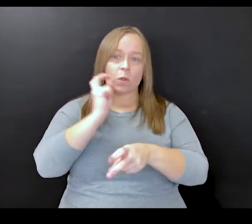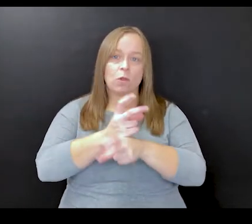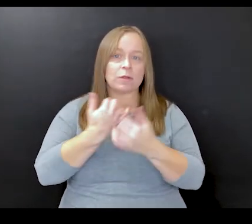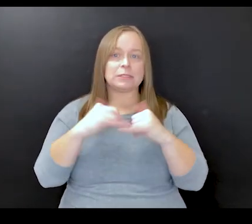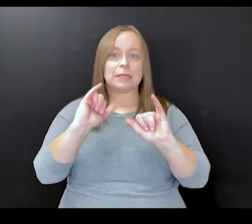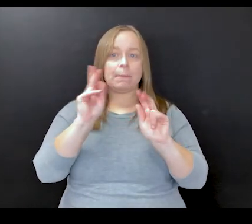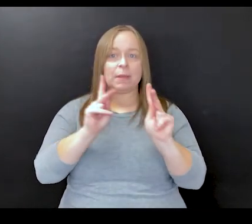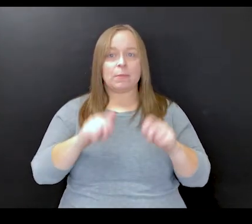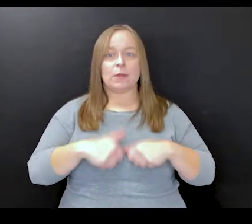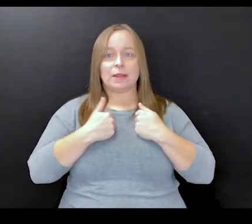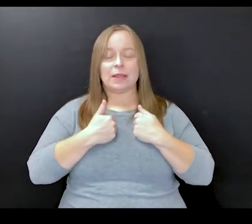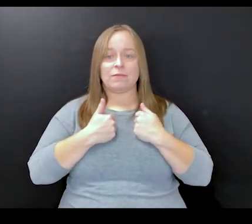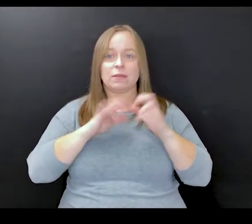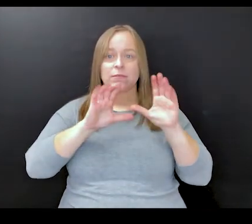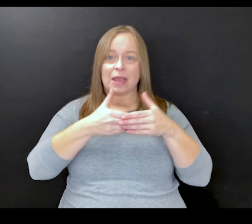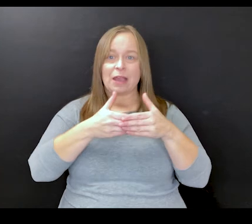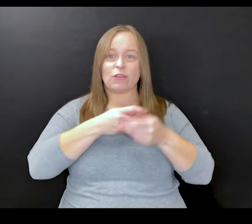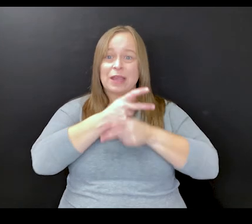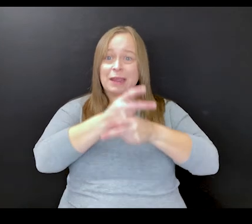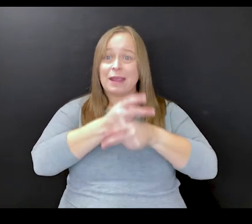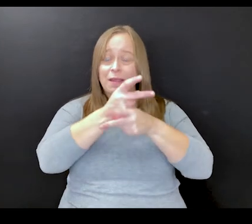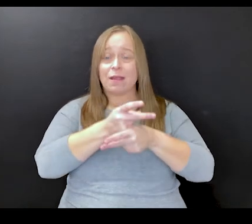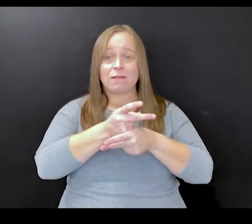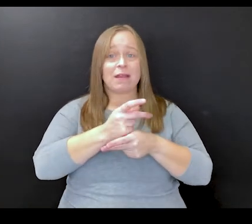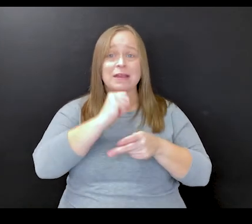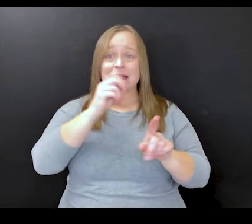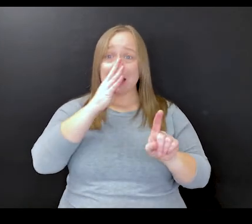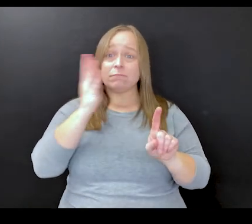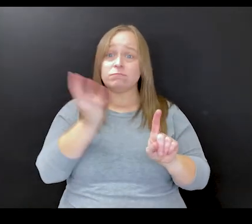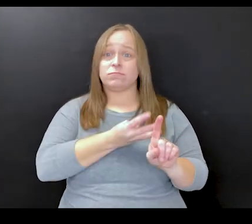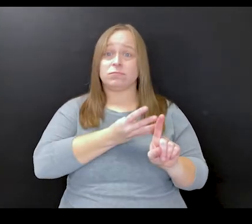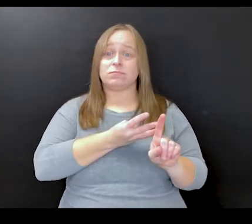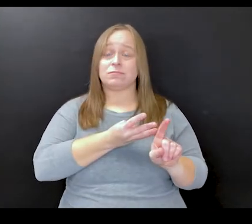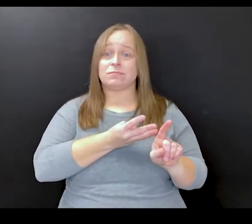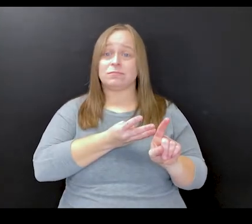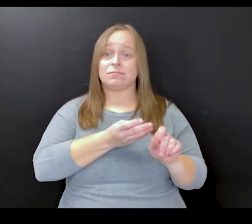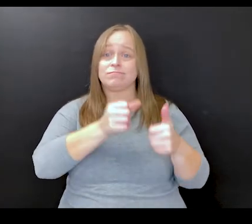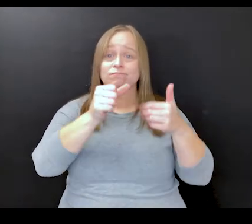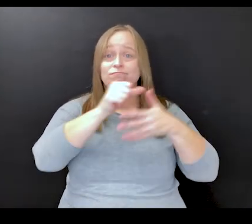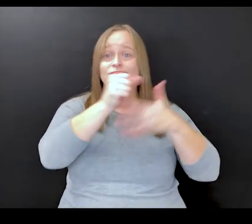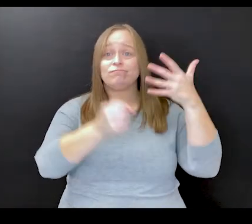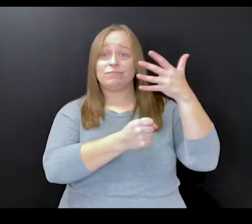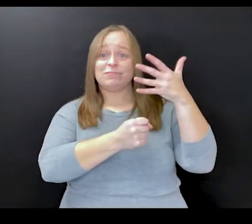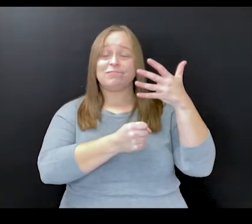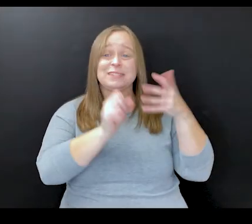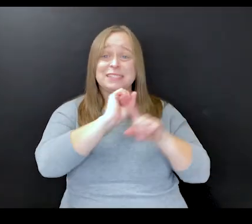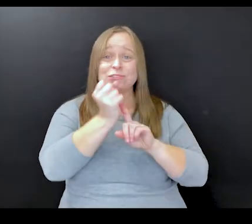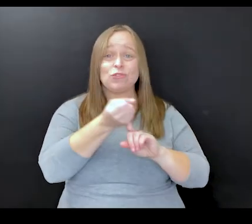that people living in congregate care are not going to be in a situation